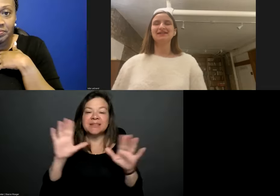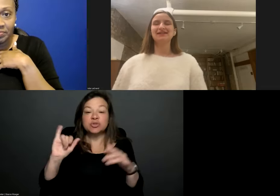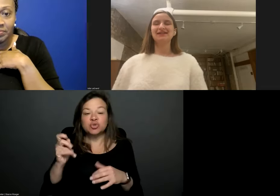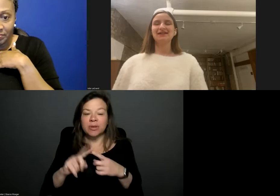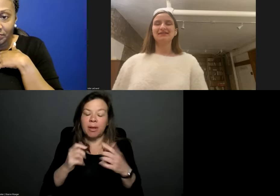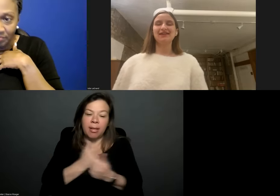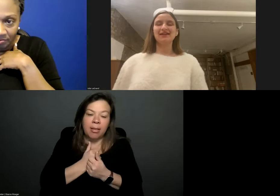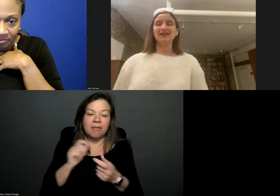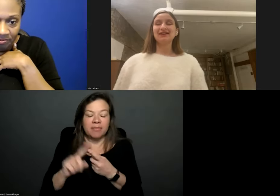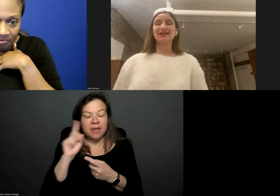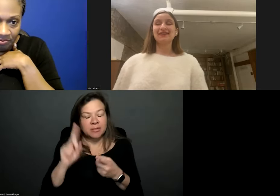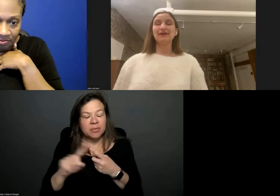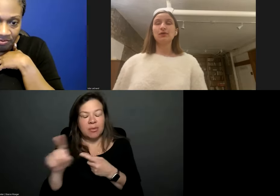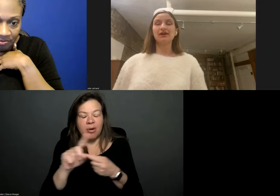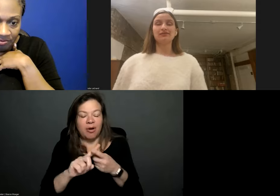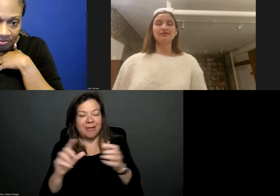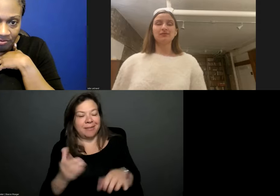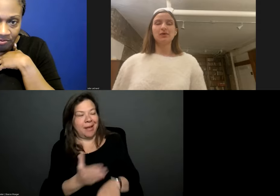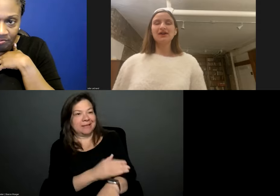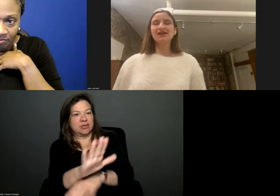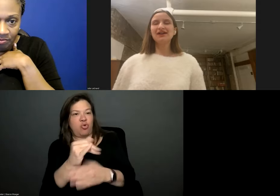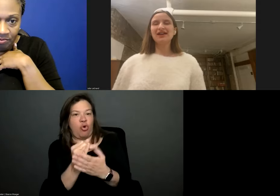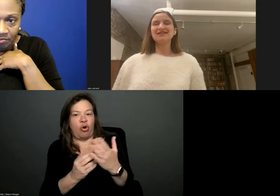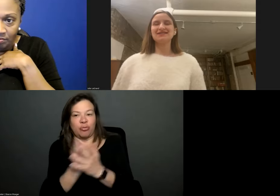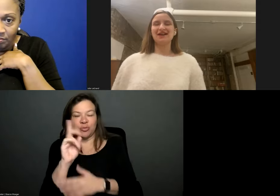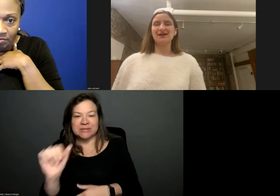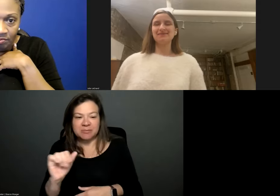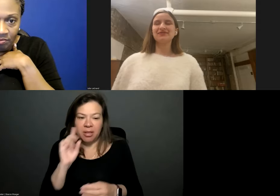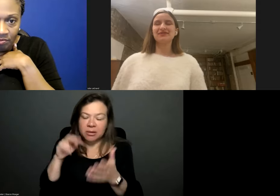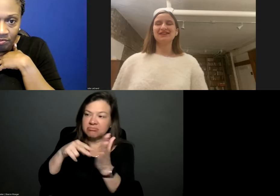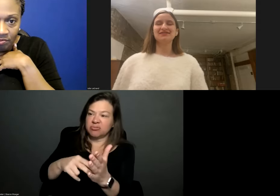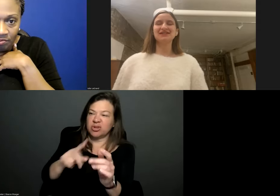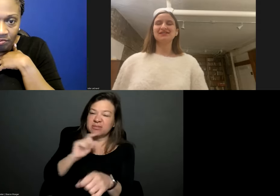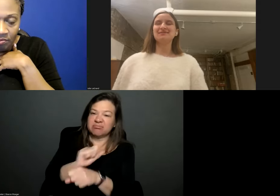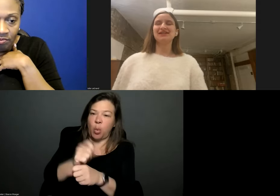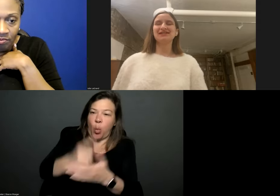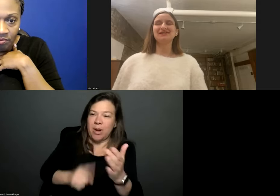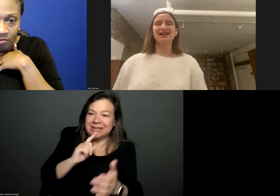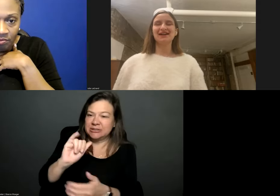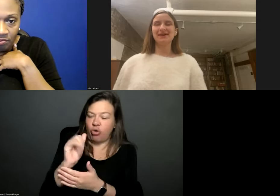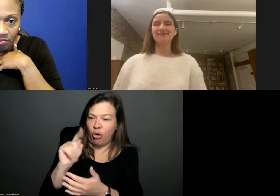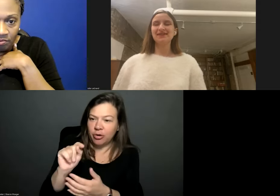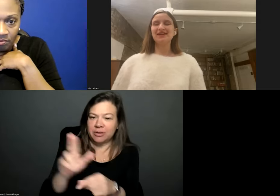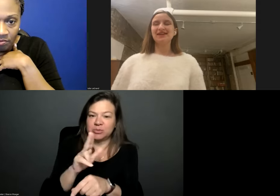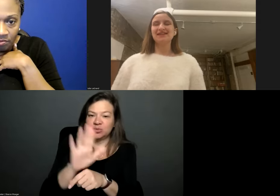and really getting at the core of what art is and using your disability to do that.